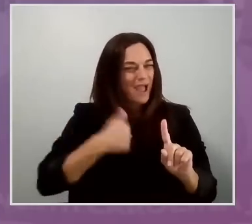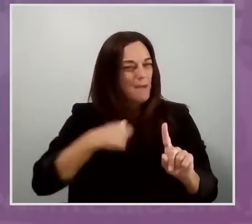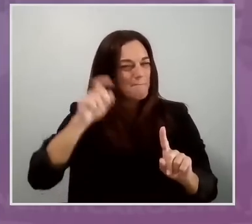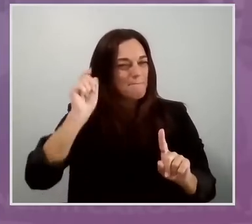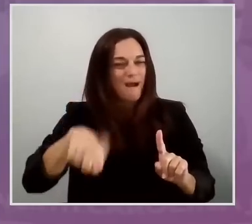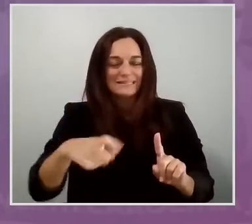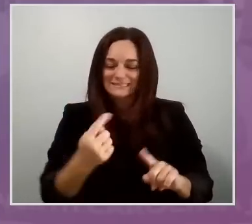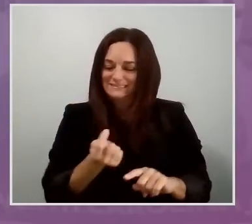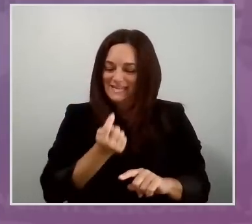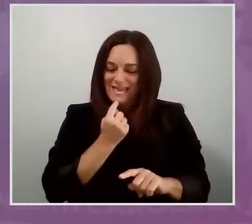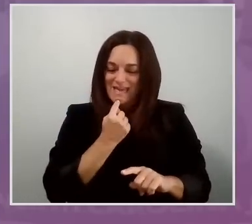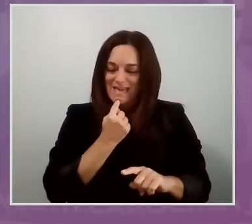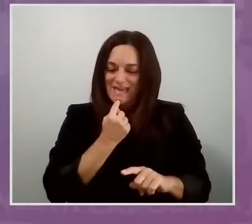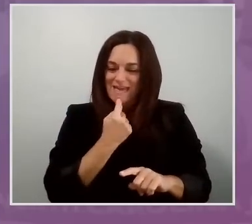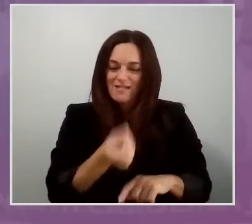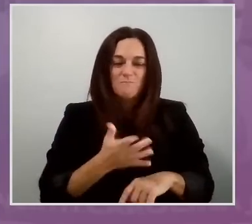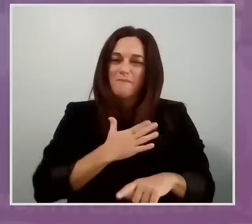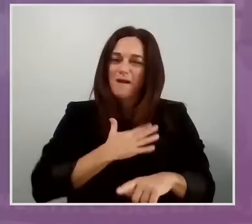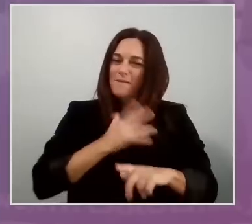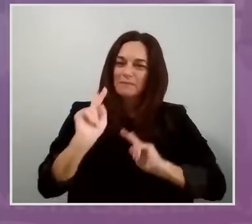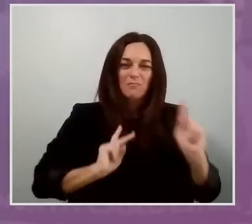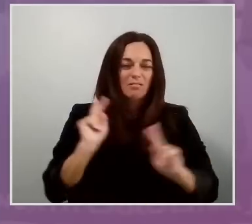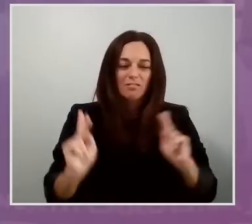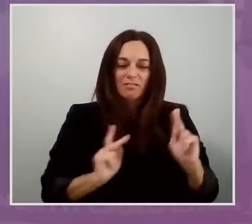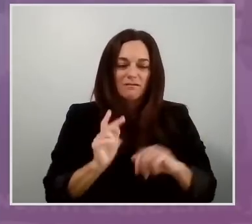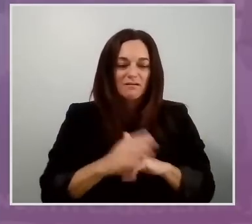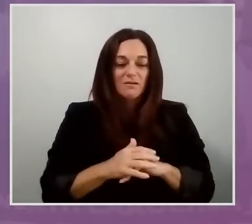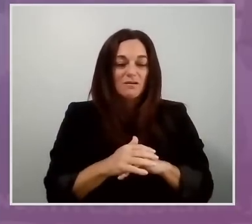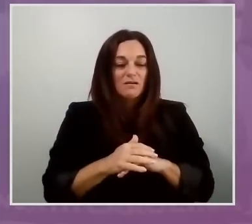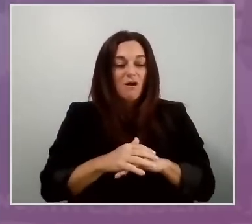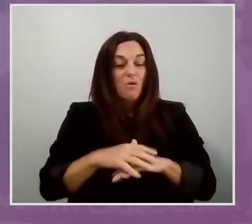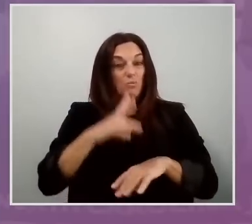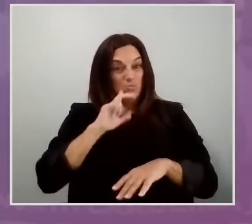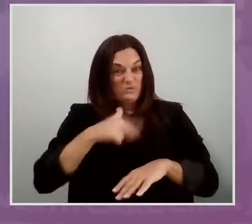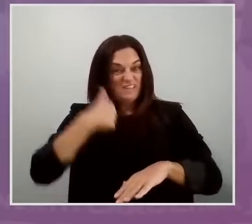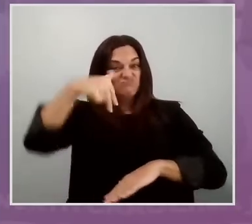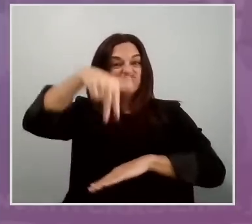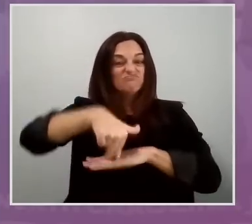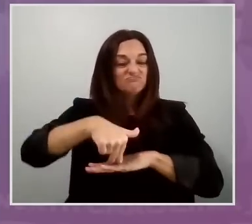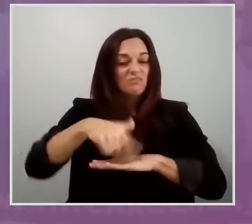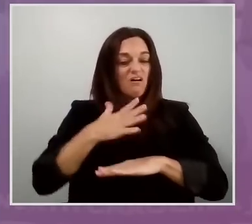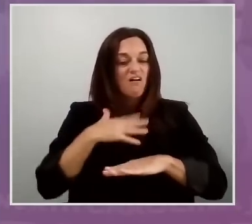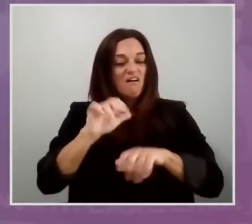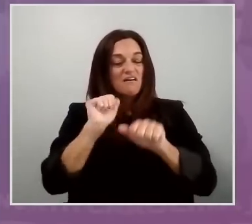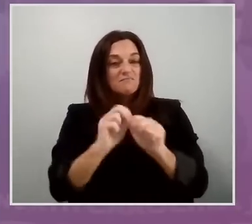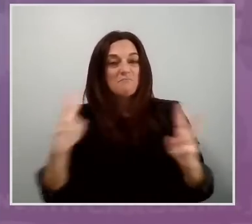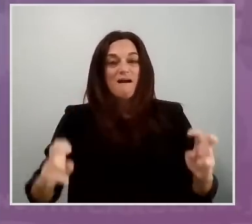BUT THERE IS SOMETHING I MUST SAY TO MY PEOPLE